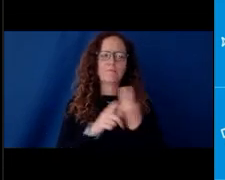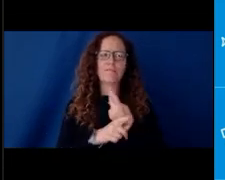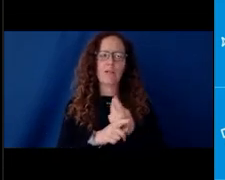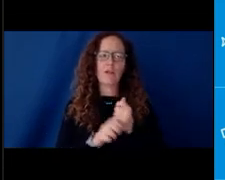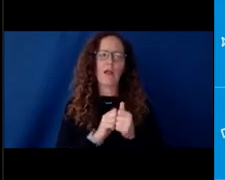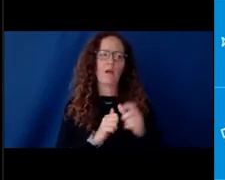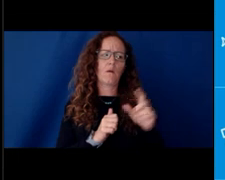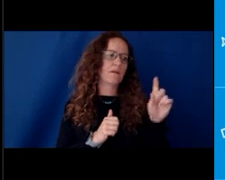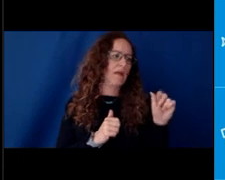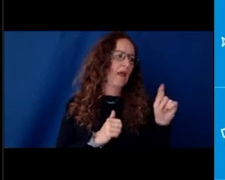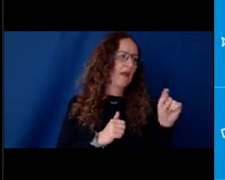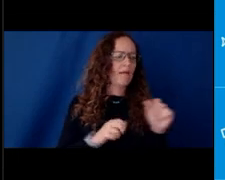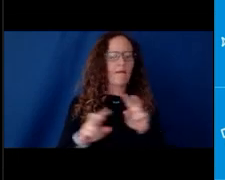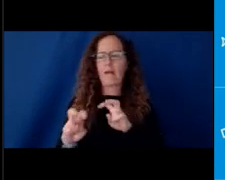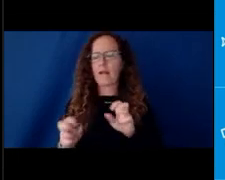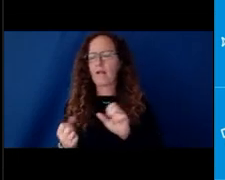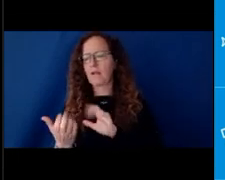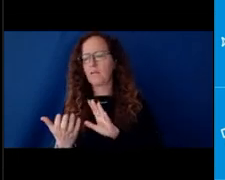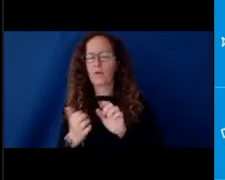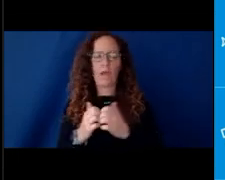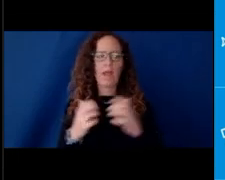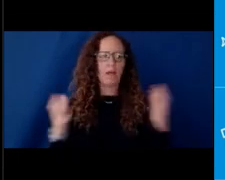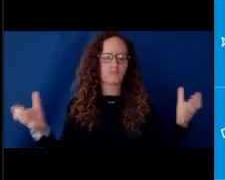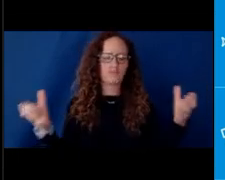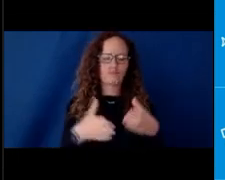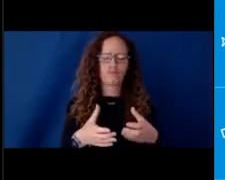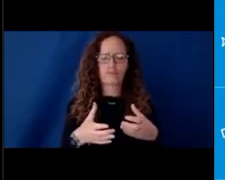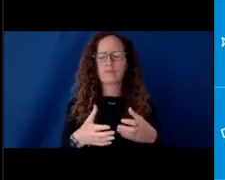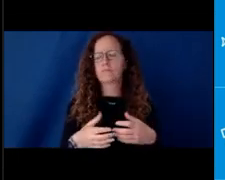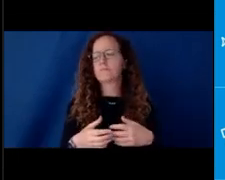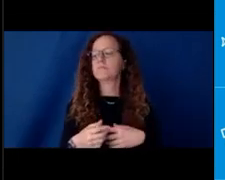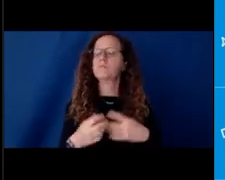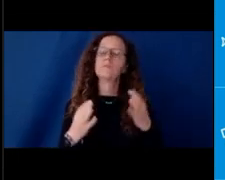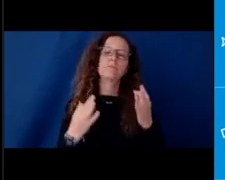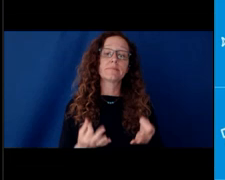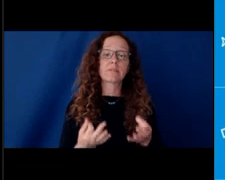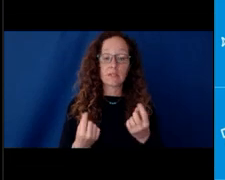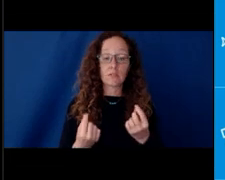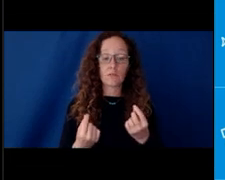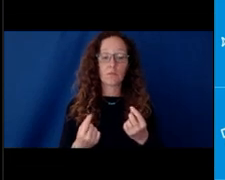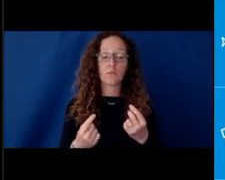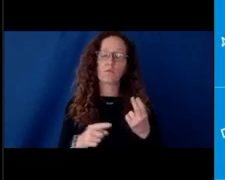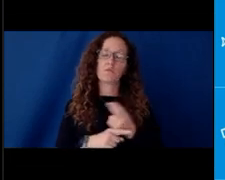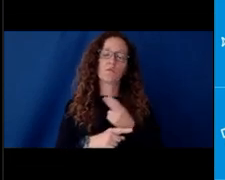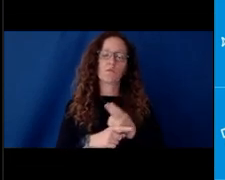fields of heat-health relationships and we decided to go with mortality data as they were available